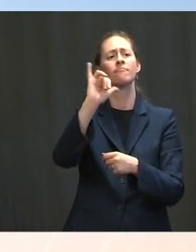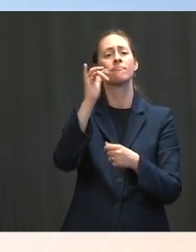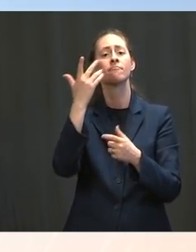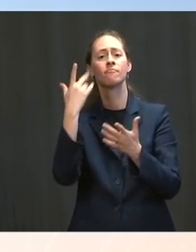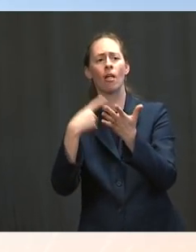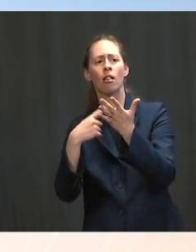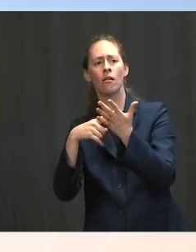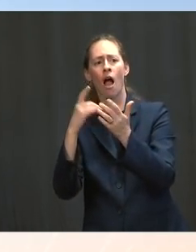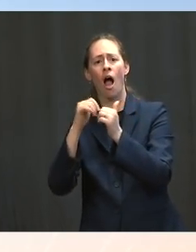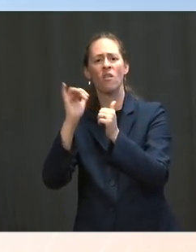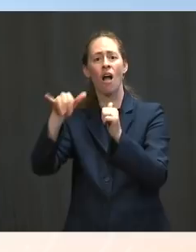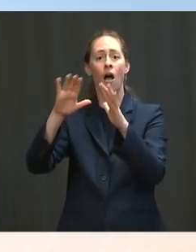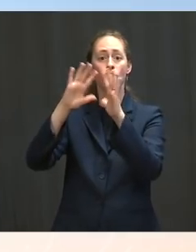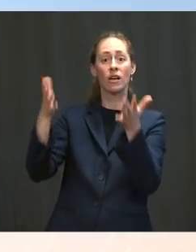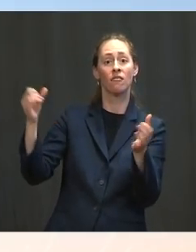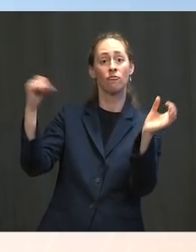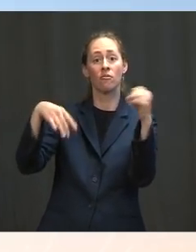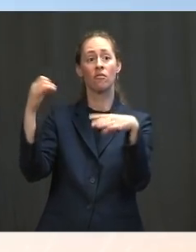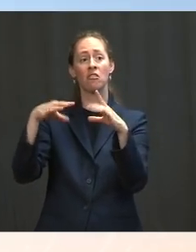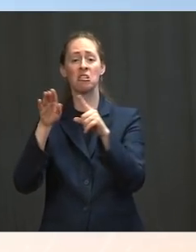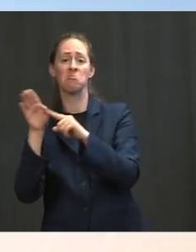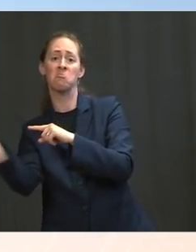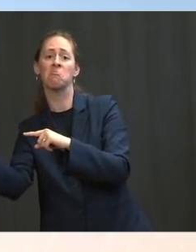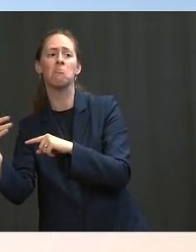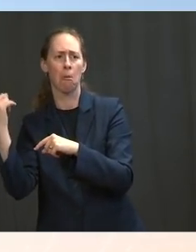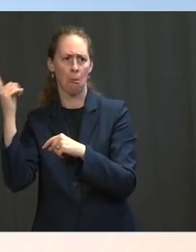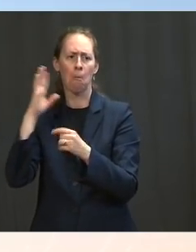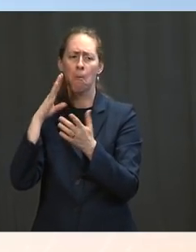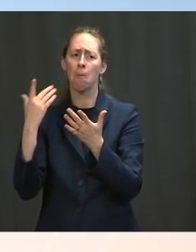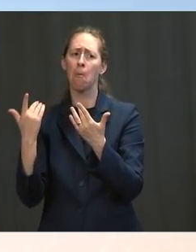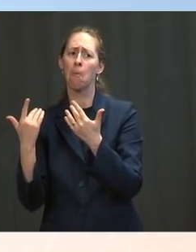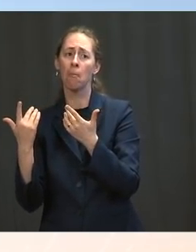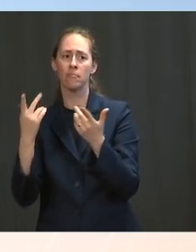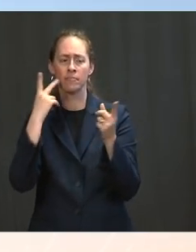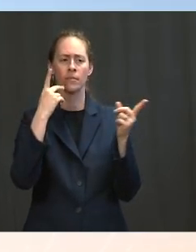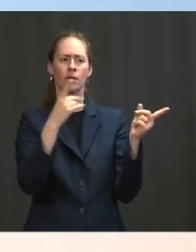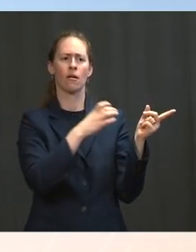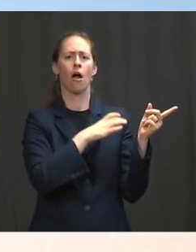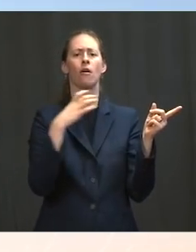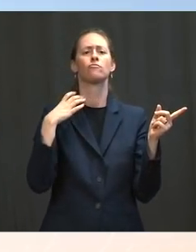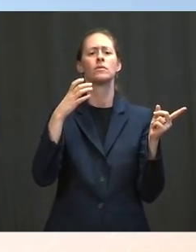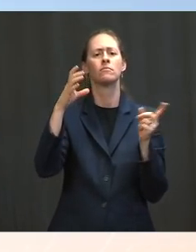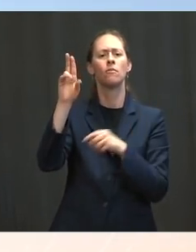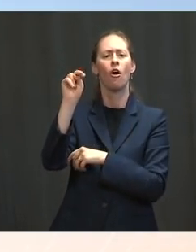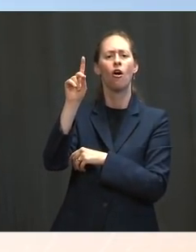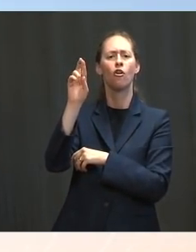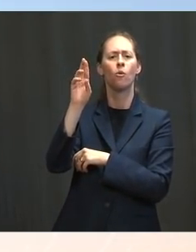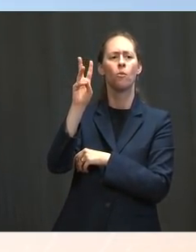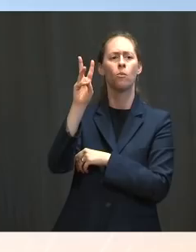But he's also eager to see Congresswoman Underwood, given she's been such an advocate for the expansion of healthcare,